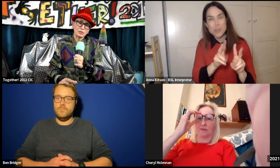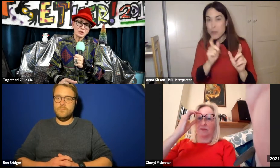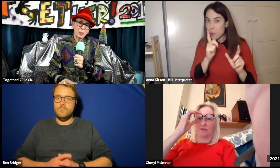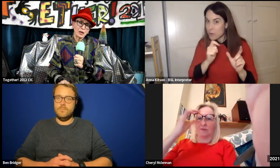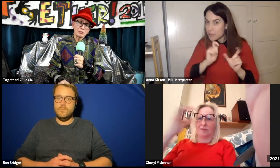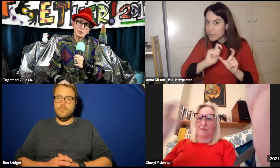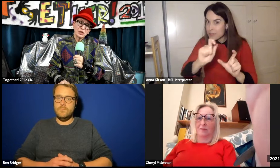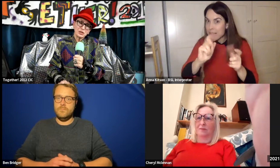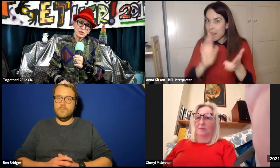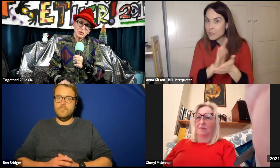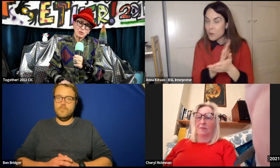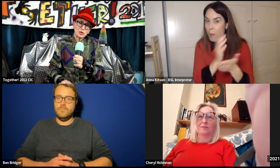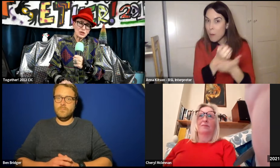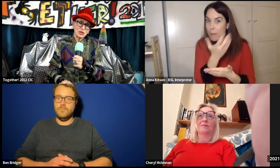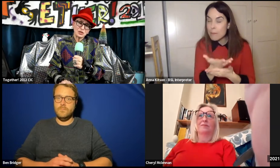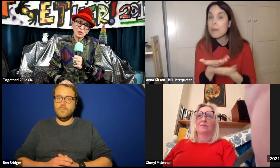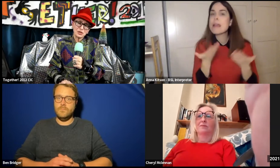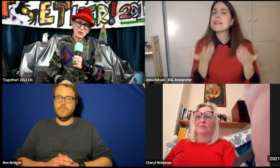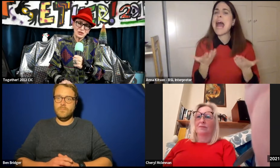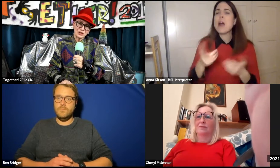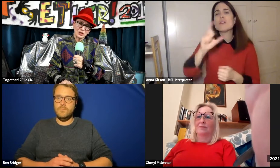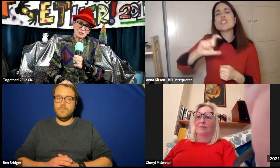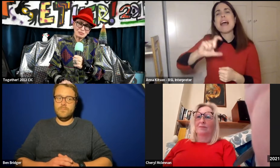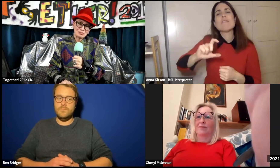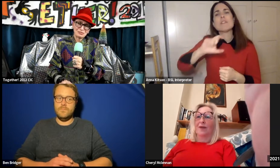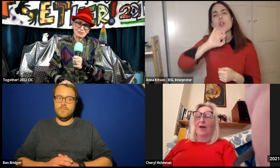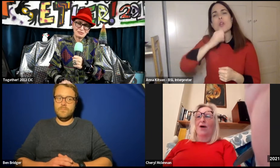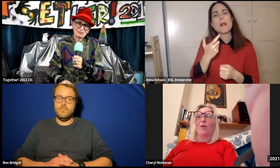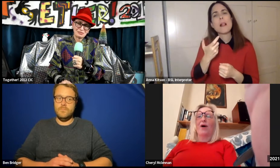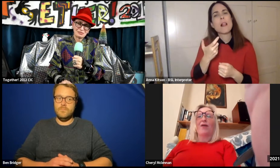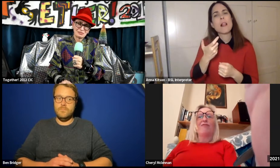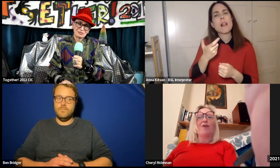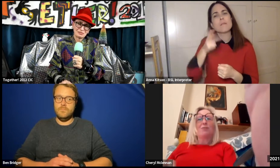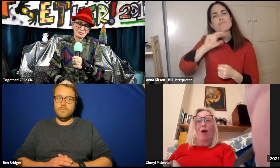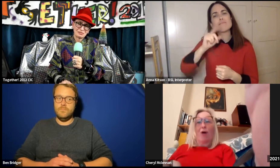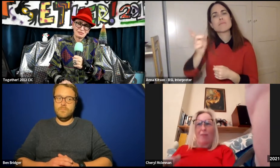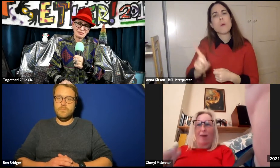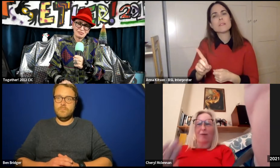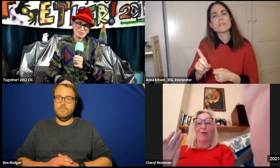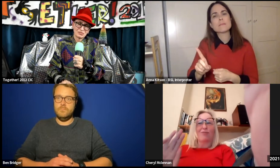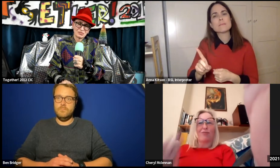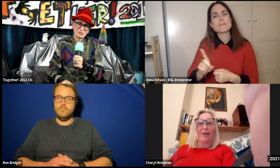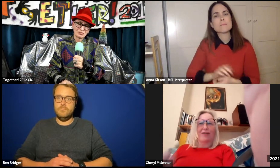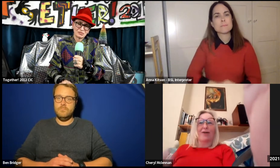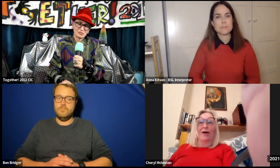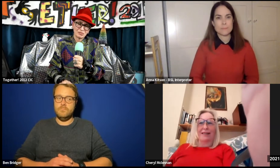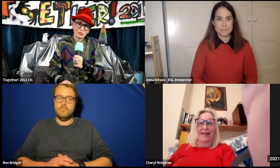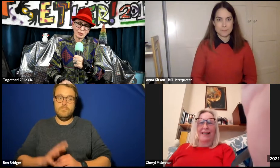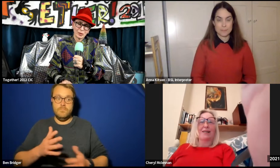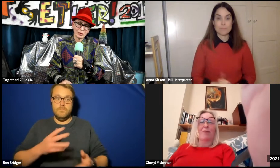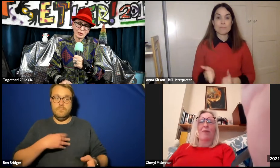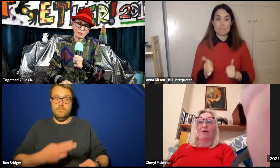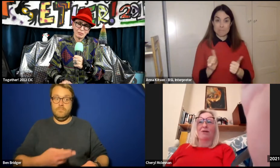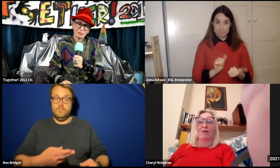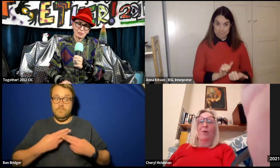Now Cheryl, what are you going to read tonight?